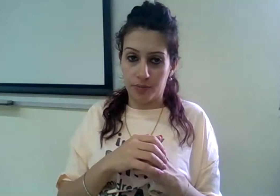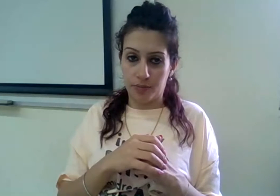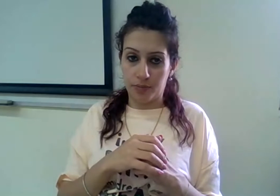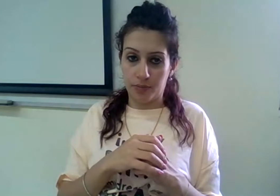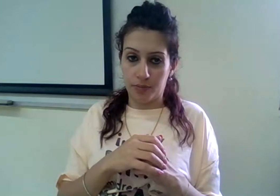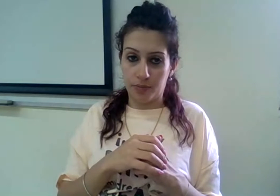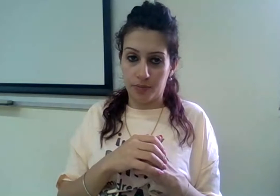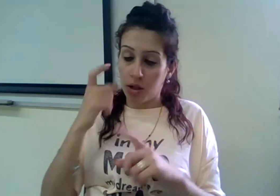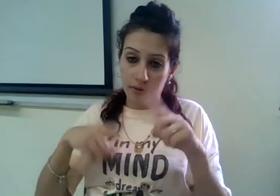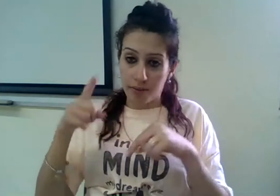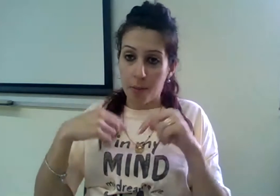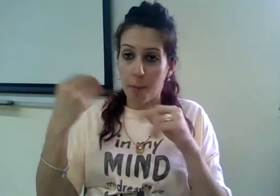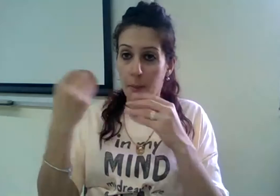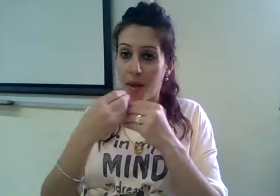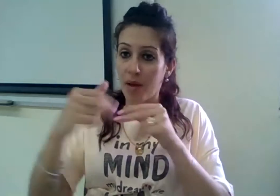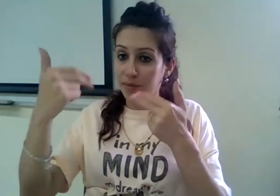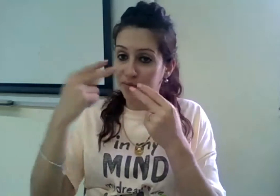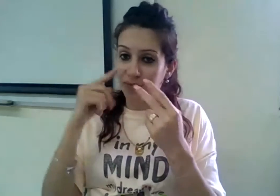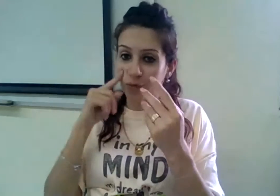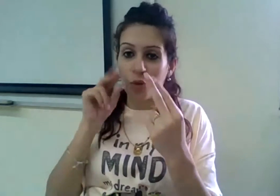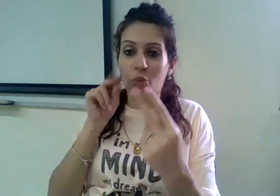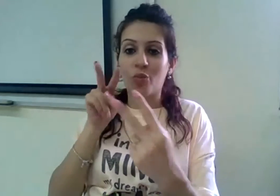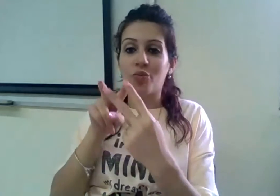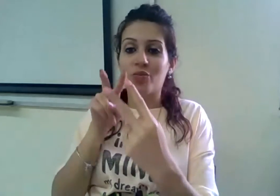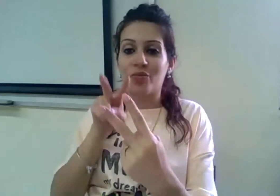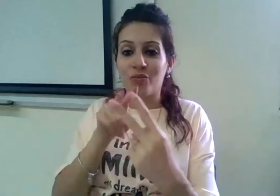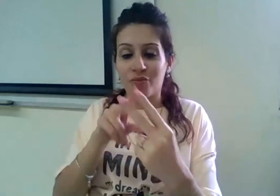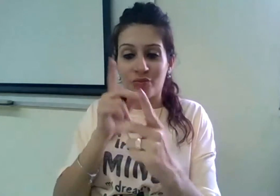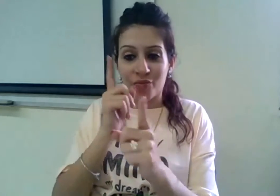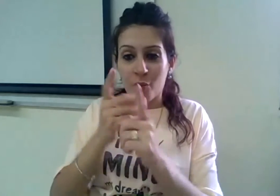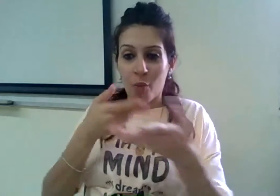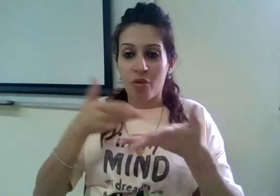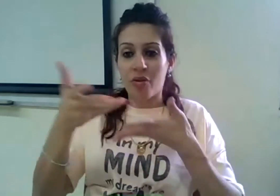parents, in the case, have children with multiple disabilities,